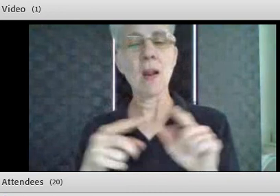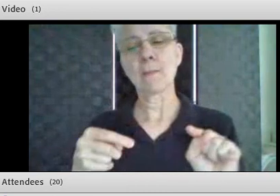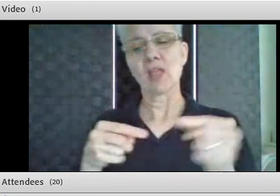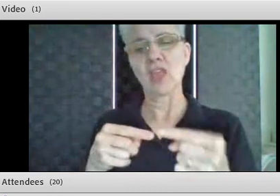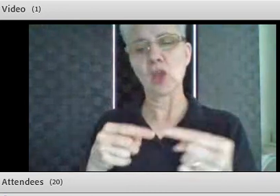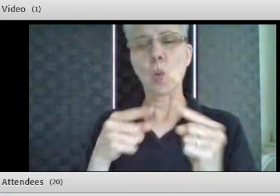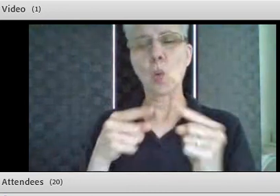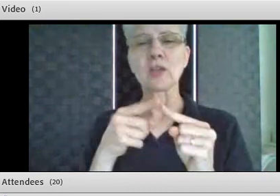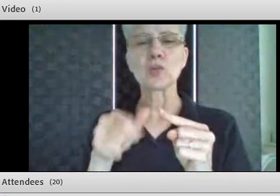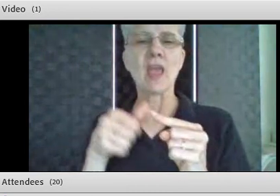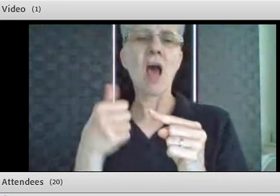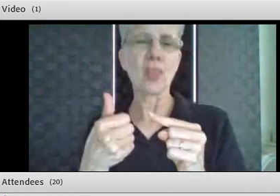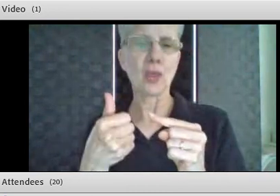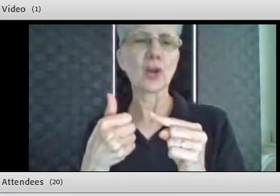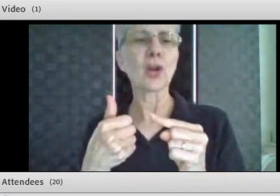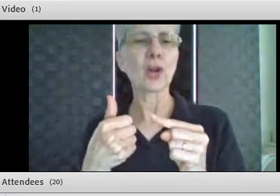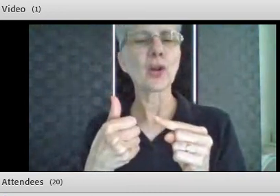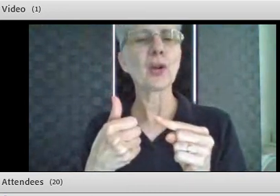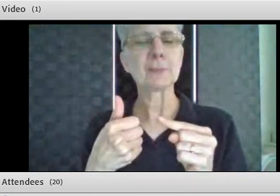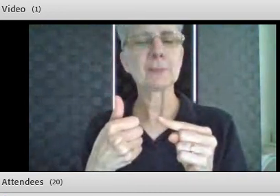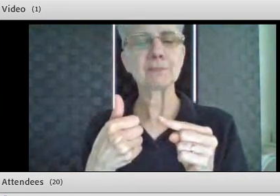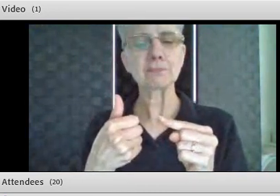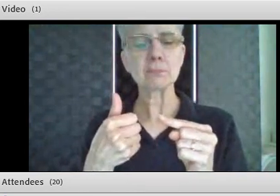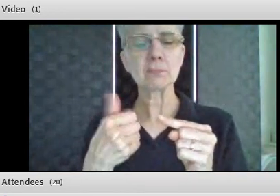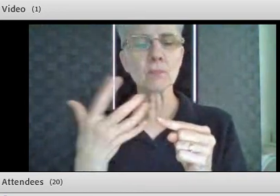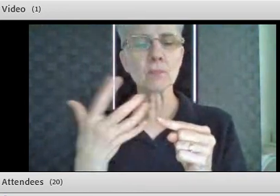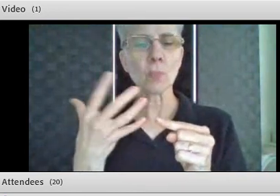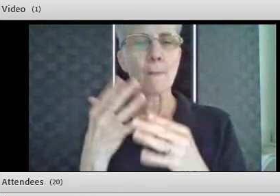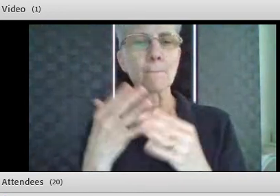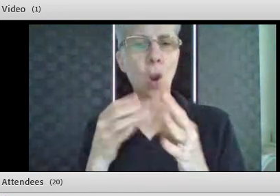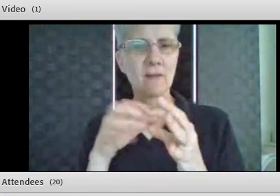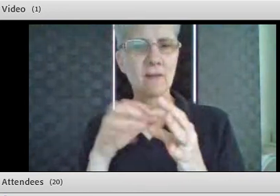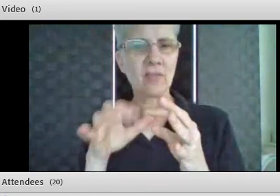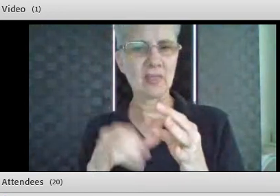into the other part of the splitter,